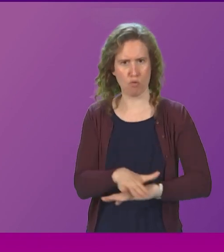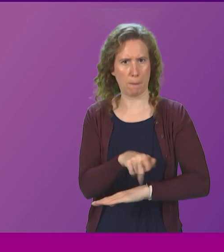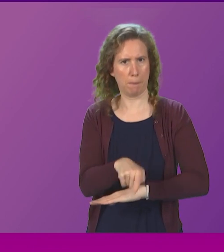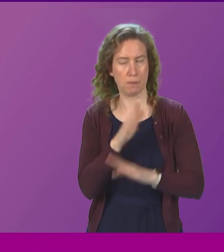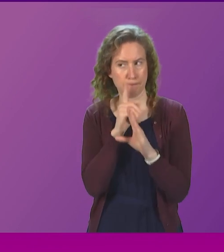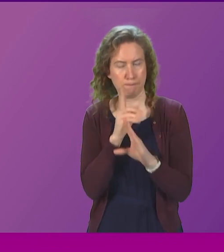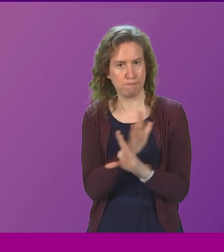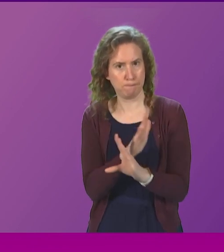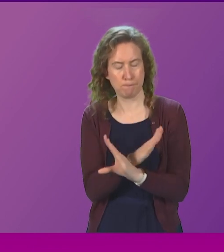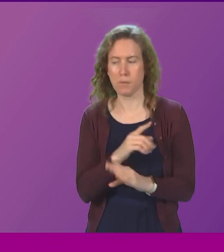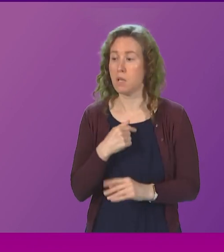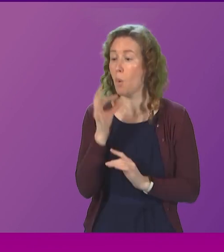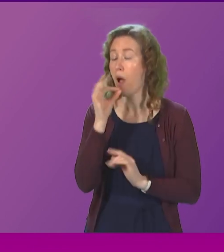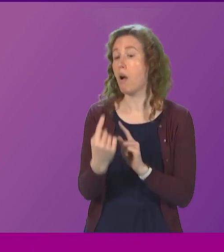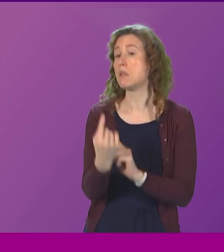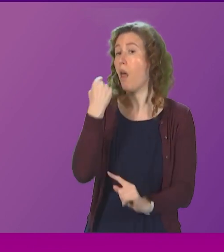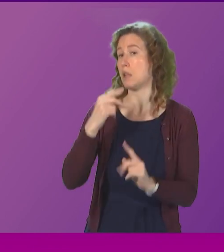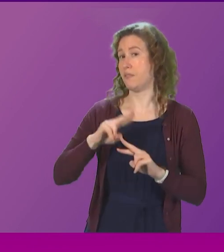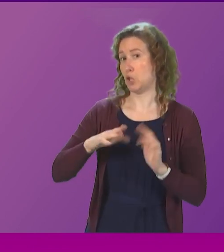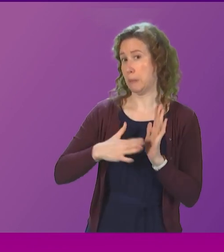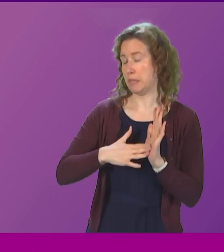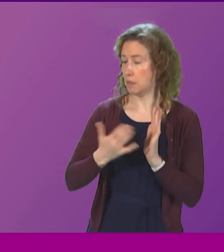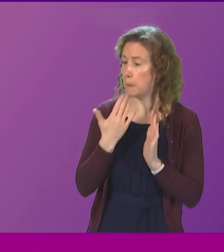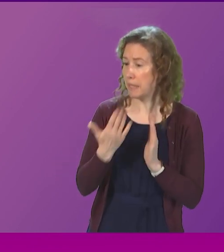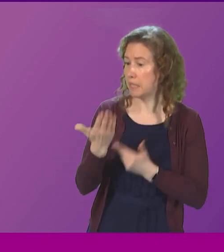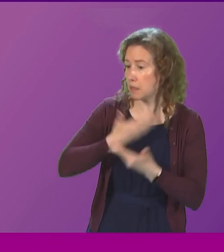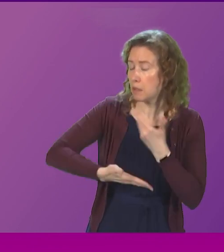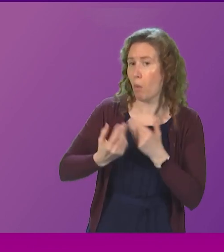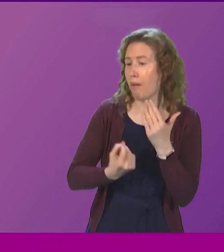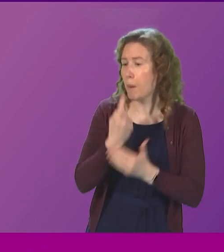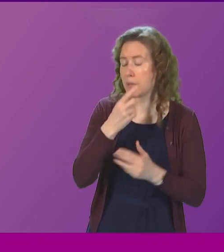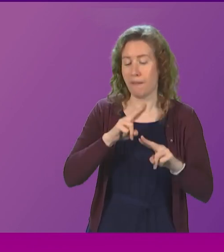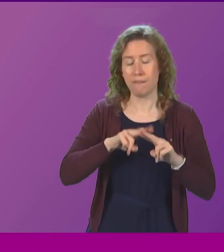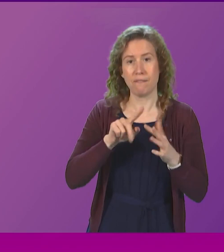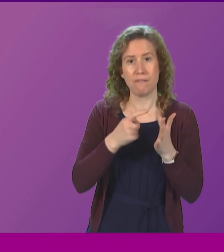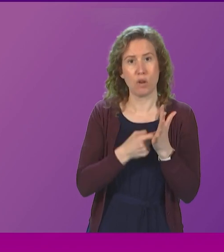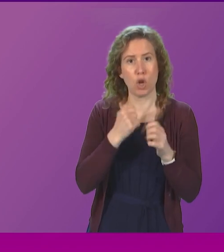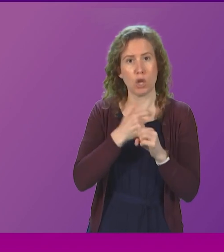I asked the previous First Minister to share the outcome of Fergus Ewing’s bullying investigation